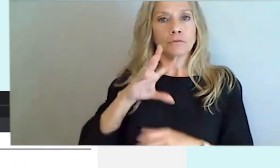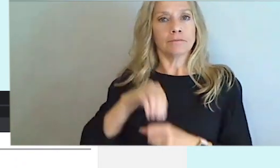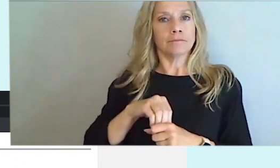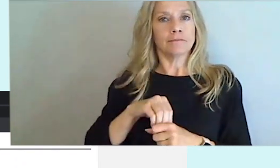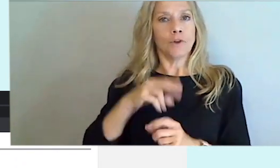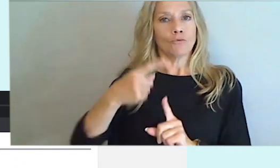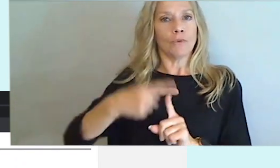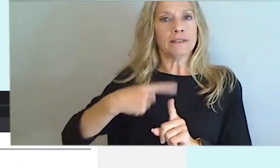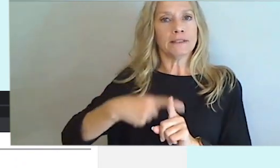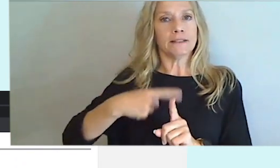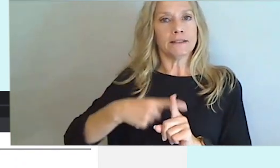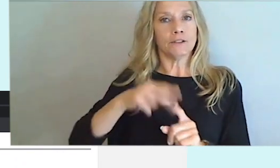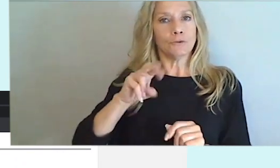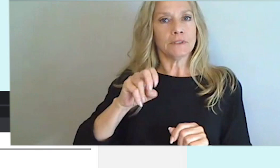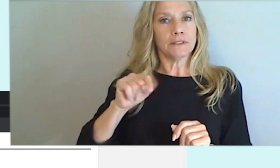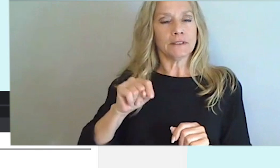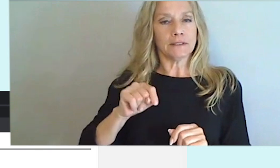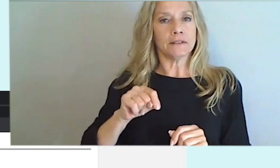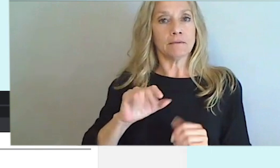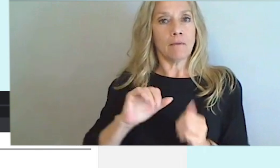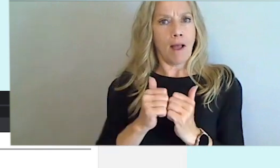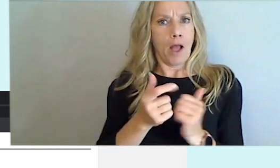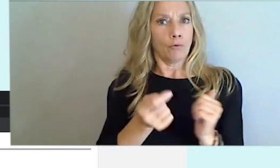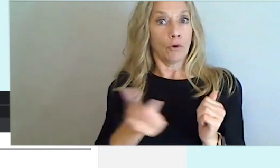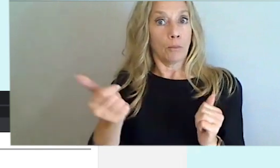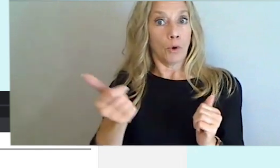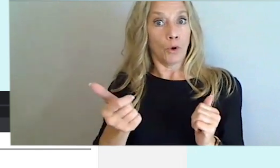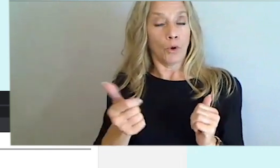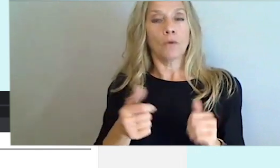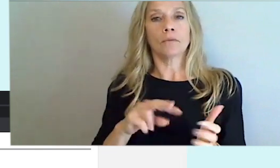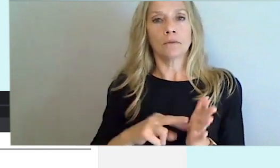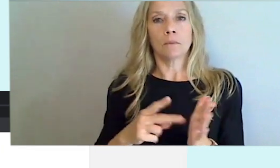To remove the trash record, the member must return to the summary page.